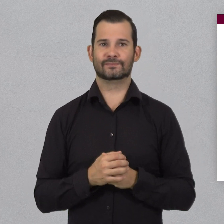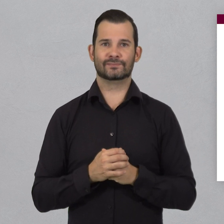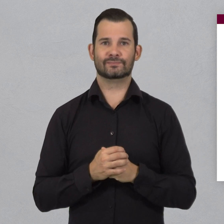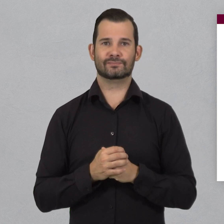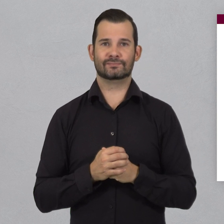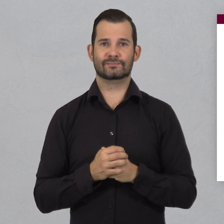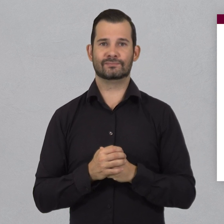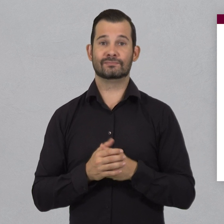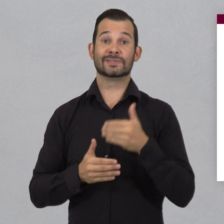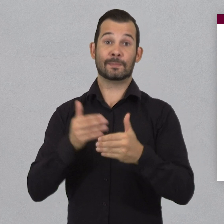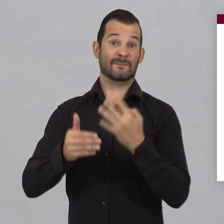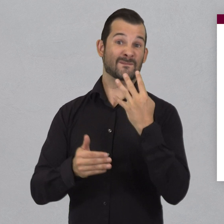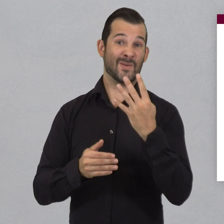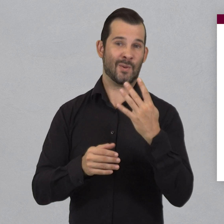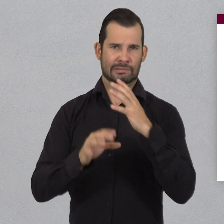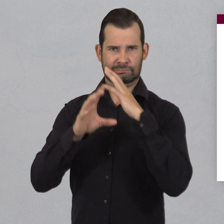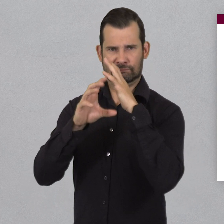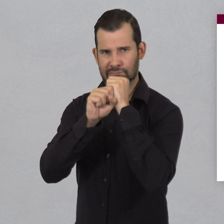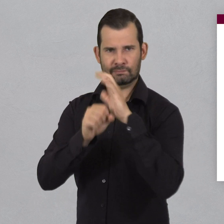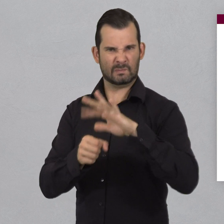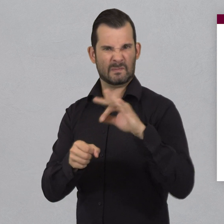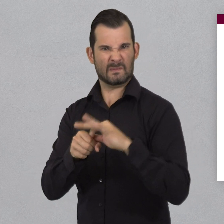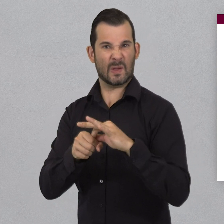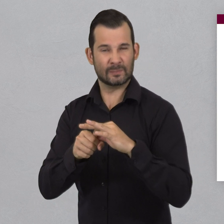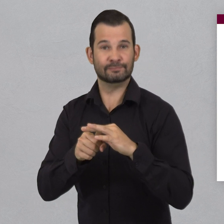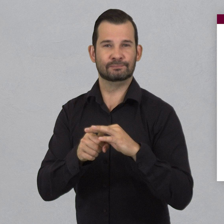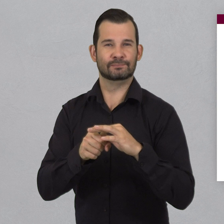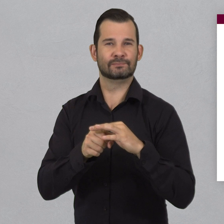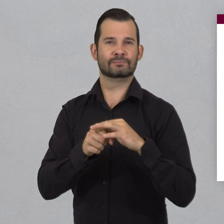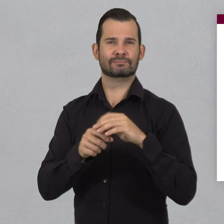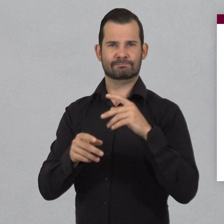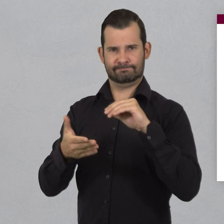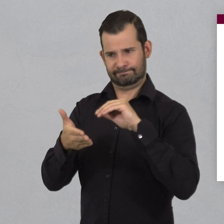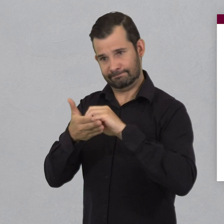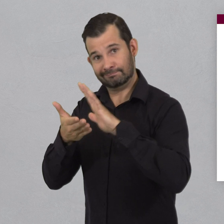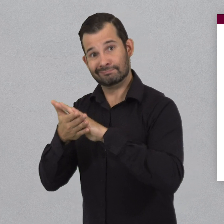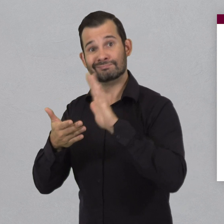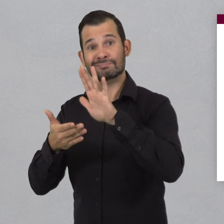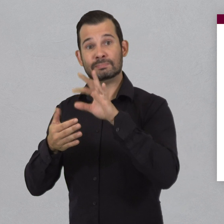Keep your vote secret. Place your completed special ballot in